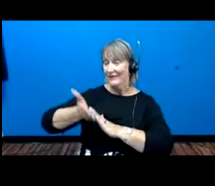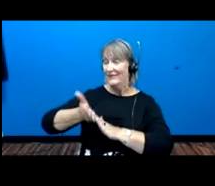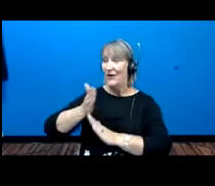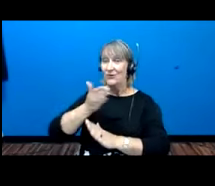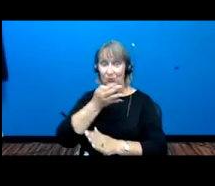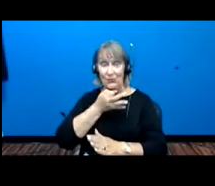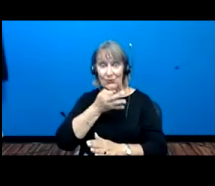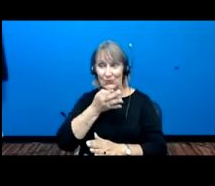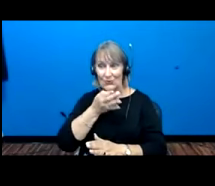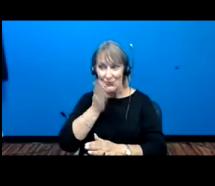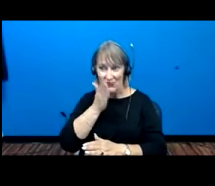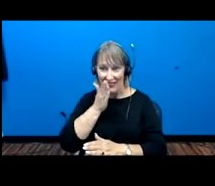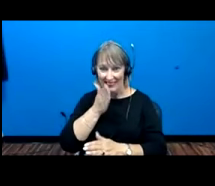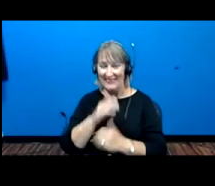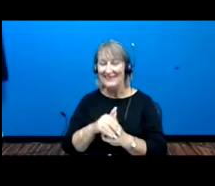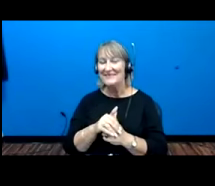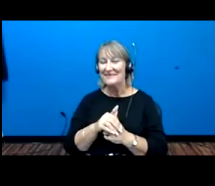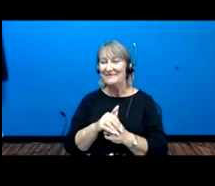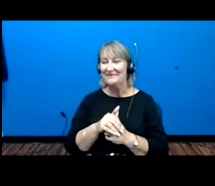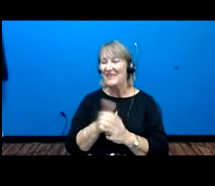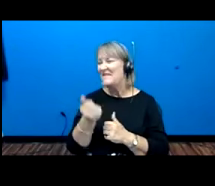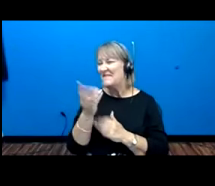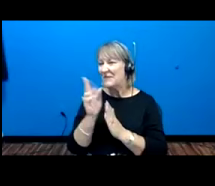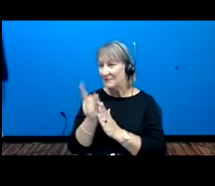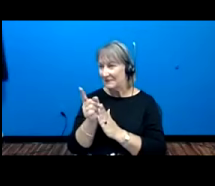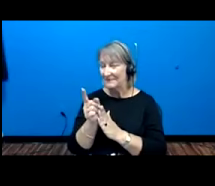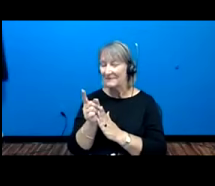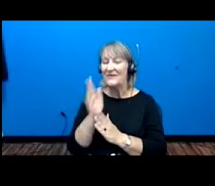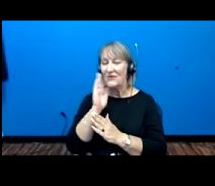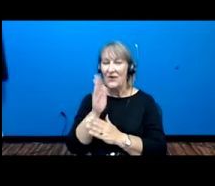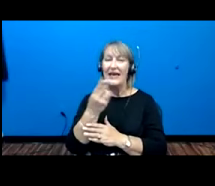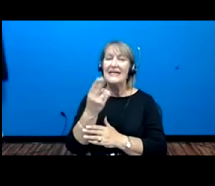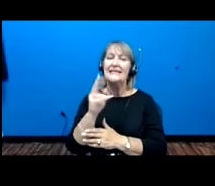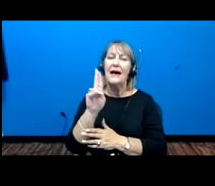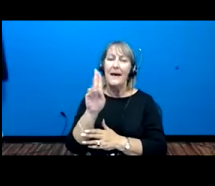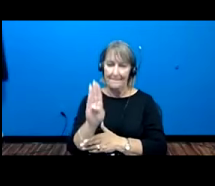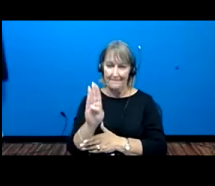But again, just as a hub for these accessible resources about COVID-19.